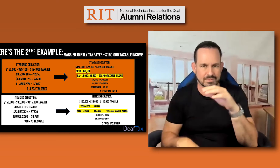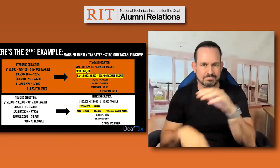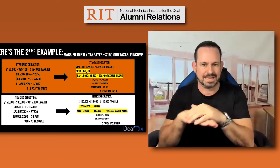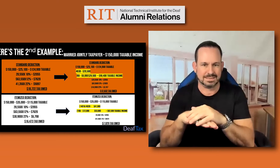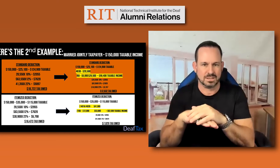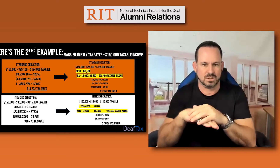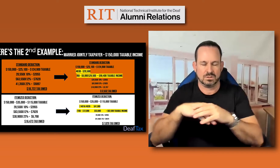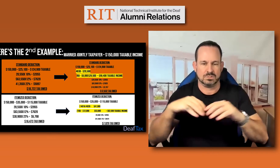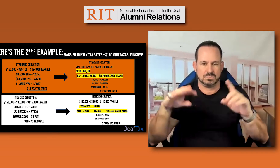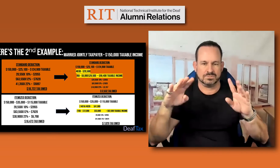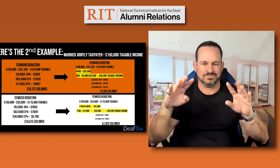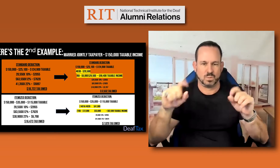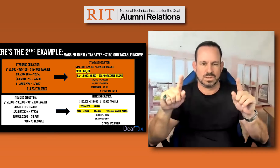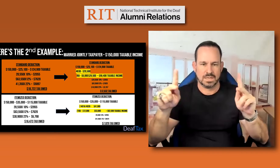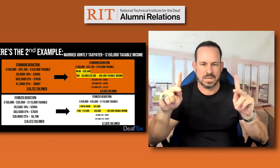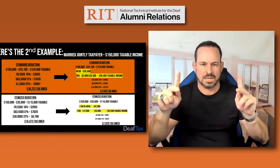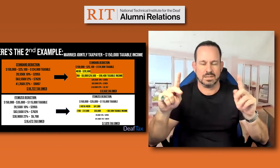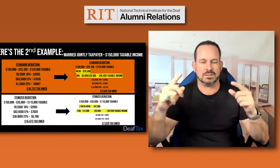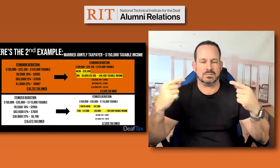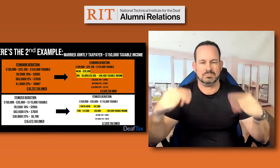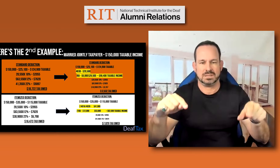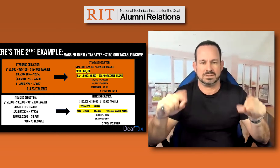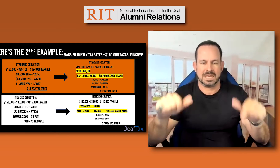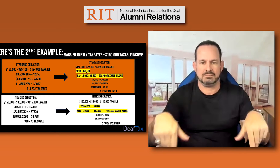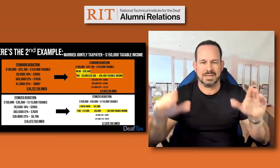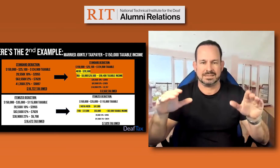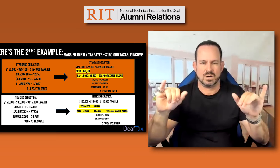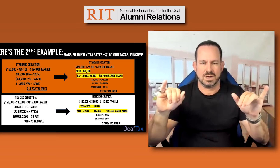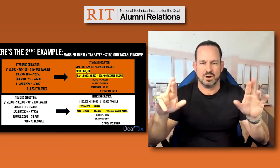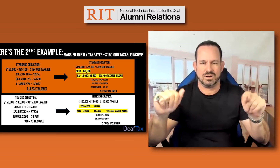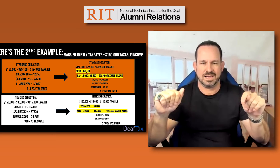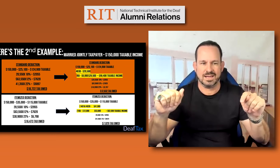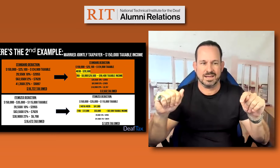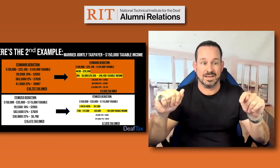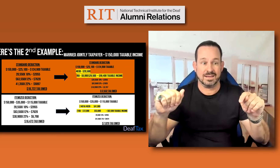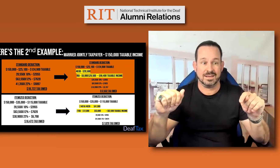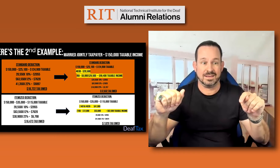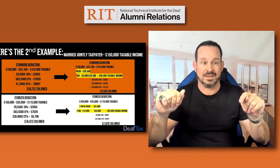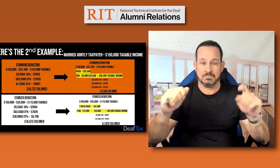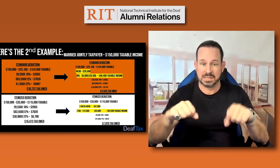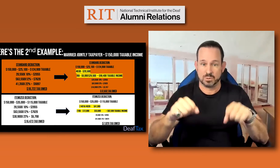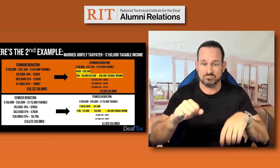Both are maxed out. They have maxed out their 401(k) contributions.